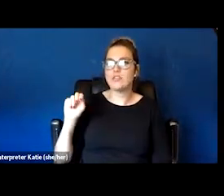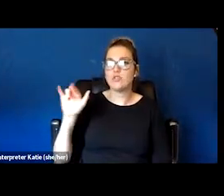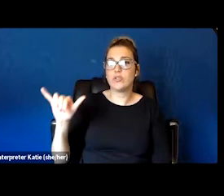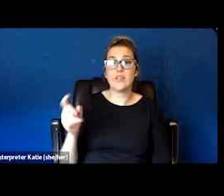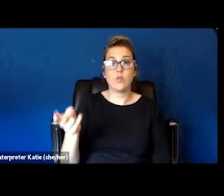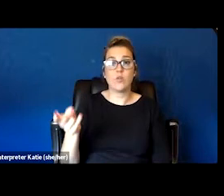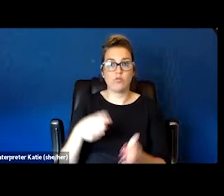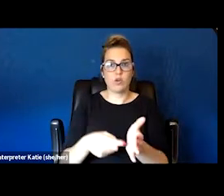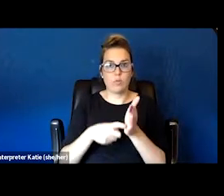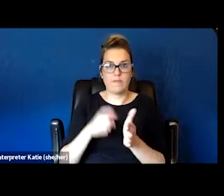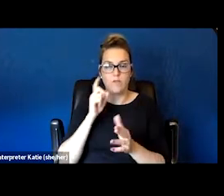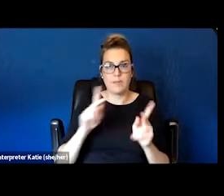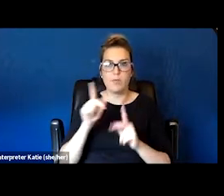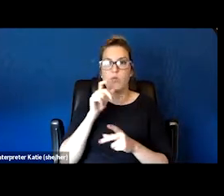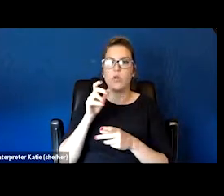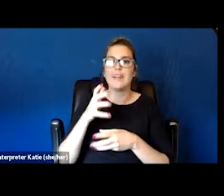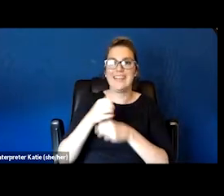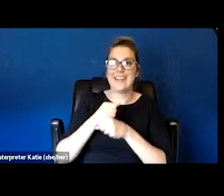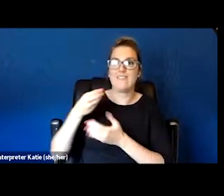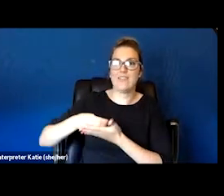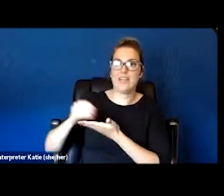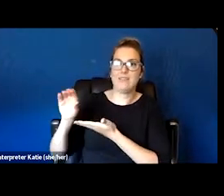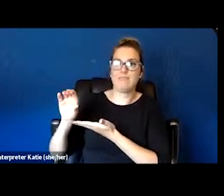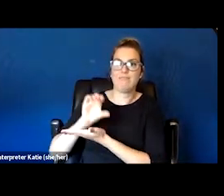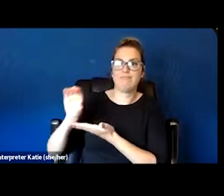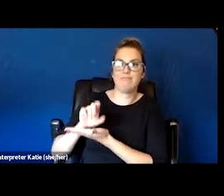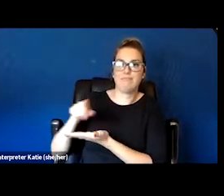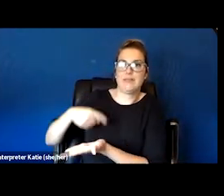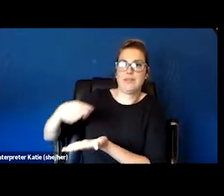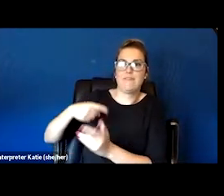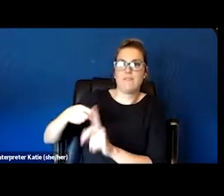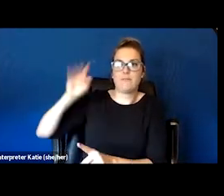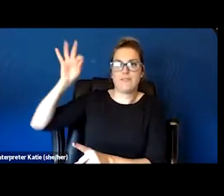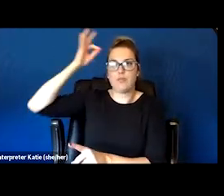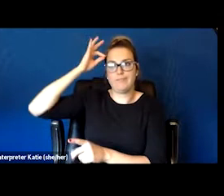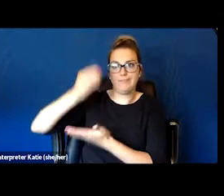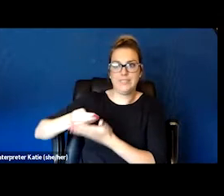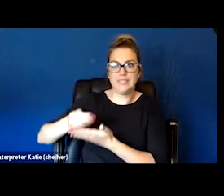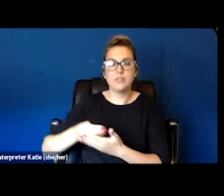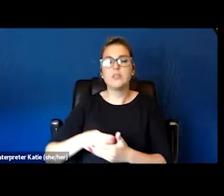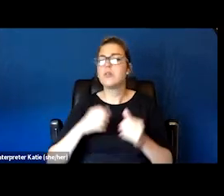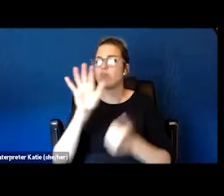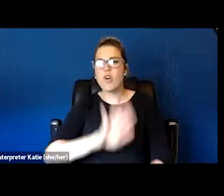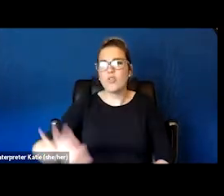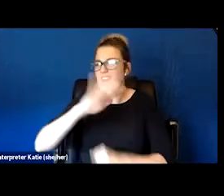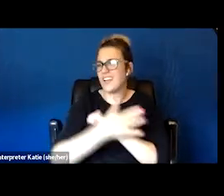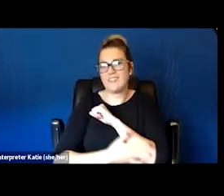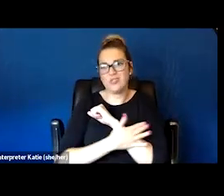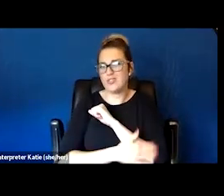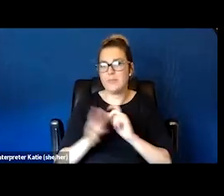for folks who are receiving funding. So communities have all across the country have set up Coordinated Entry systems. And so that's one of the reasons we talk about it,